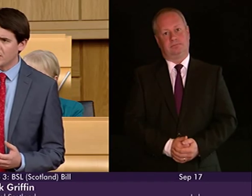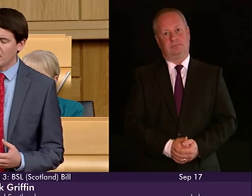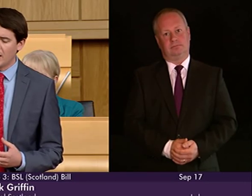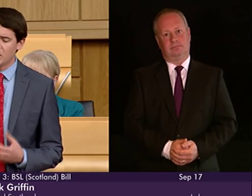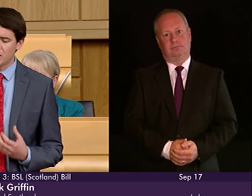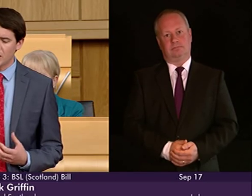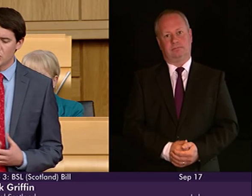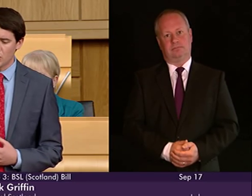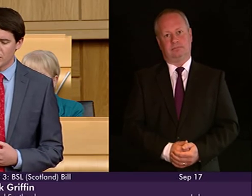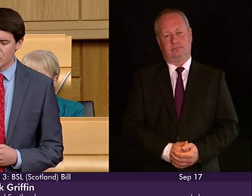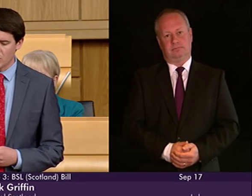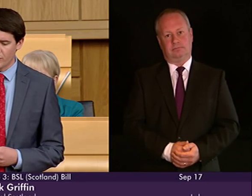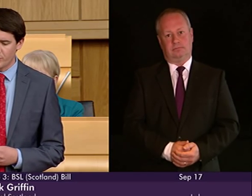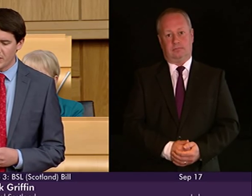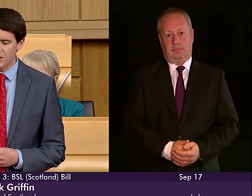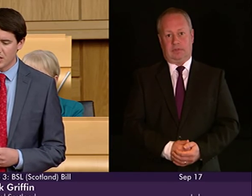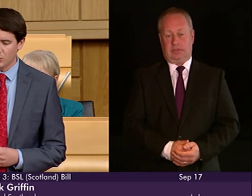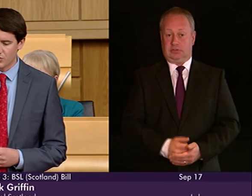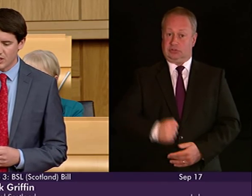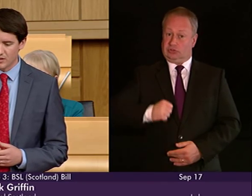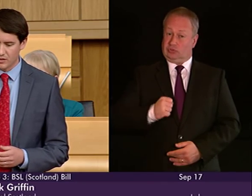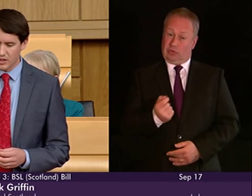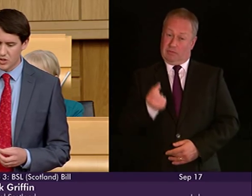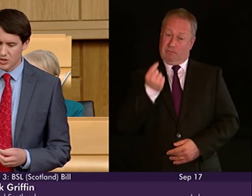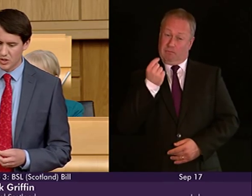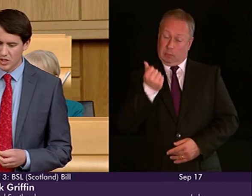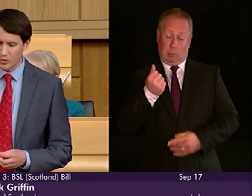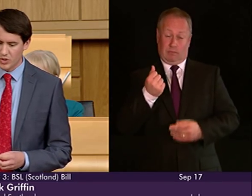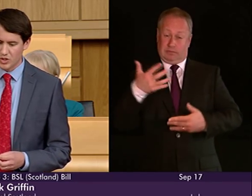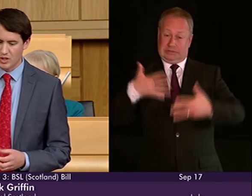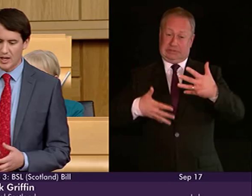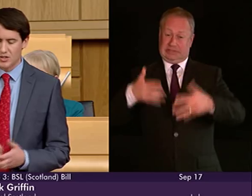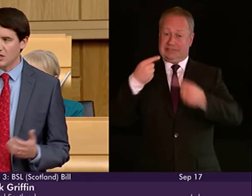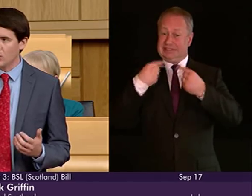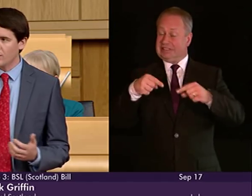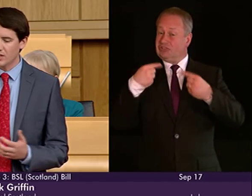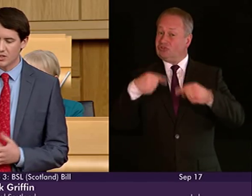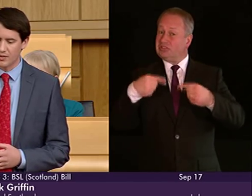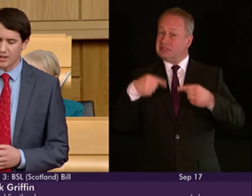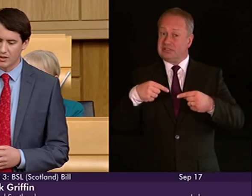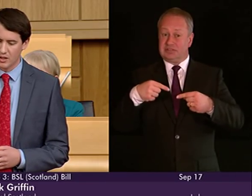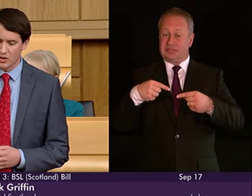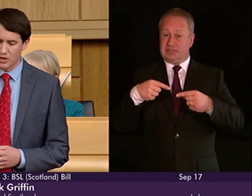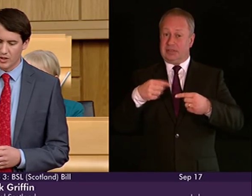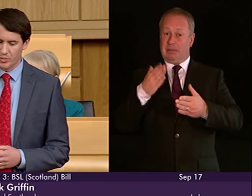Scotland has a serious shortage of BSL-trained teachers, which has an obvious effect on the